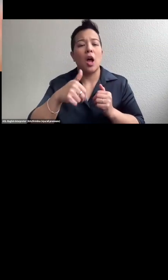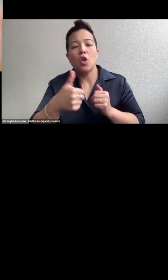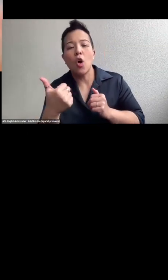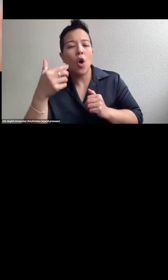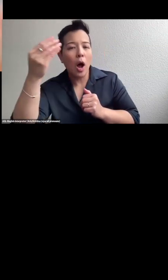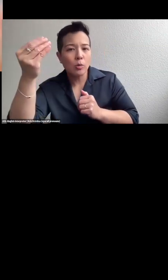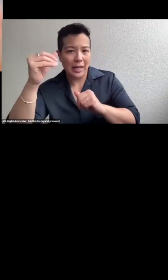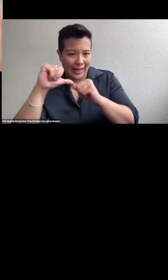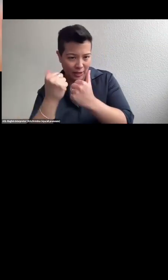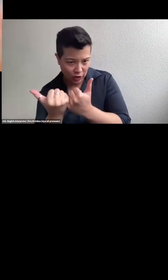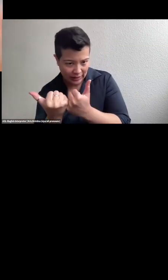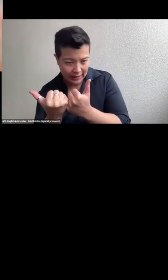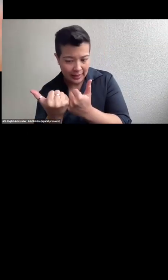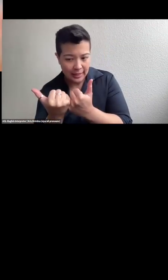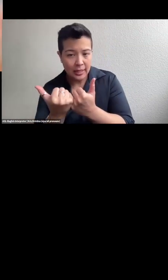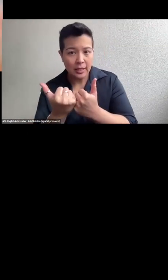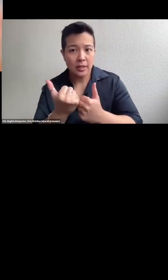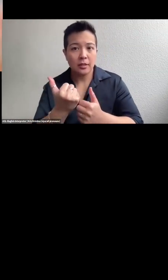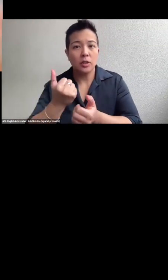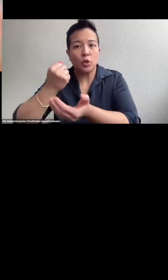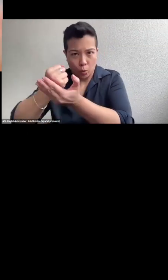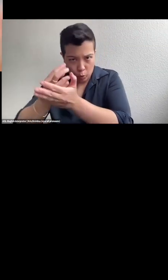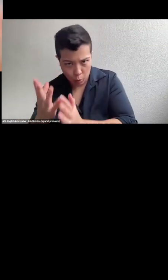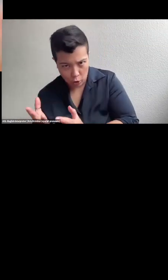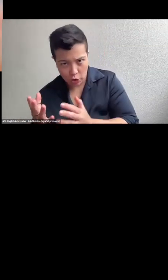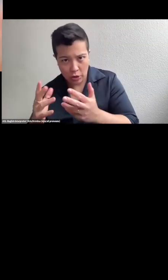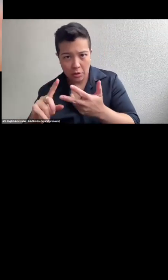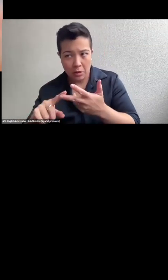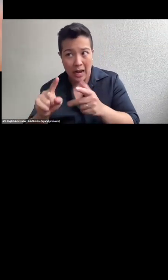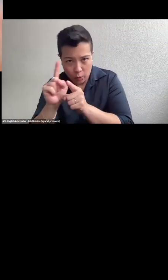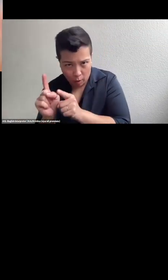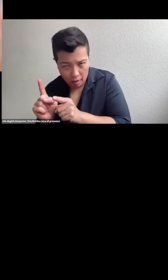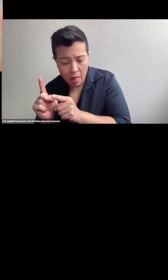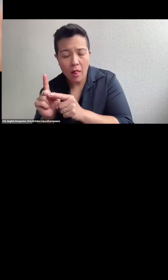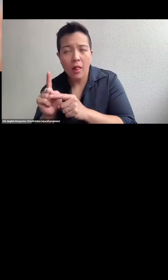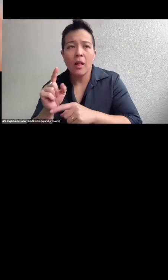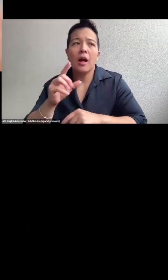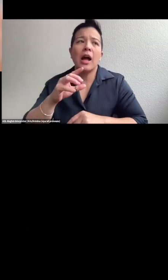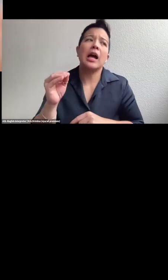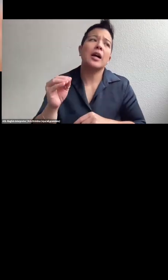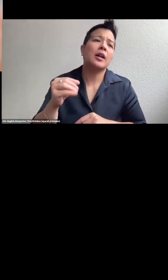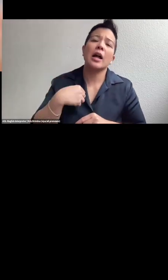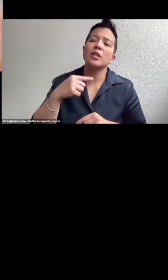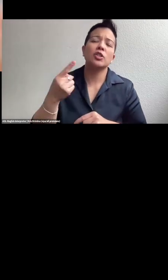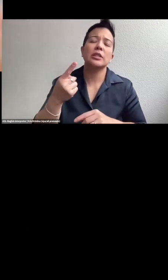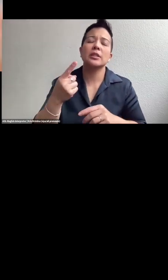agency's social worker as well, and I just got so